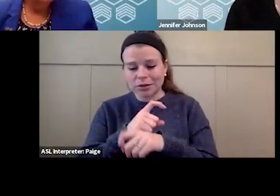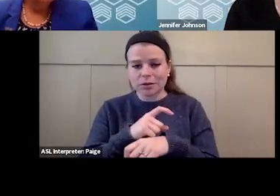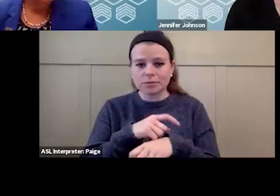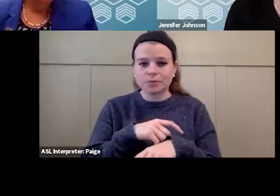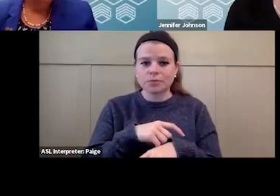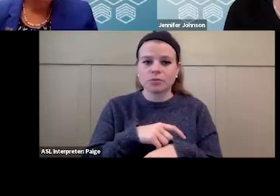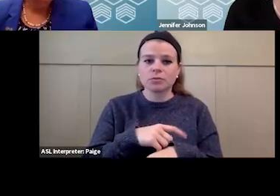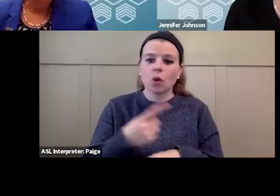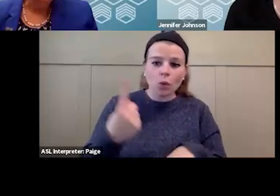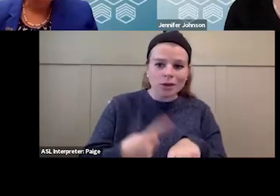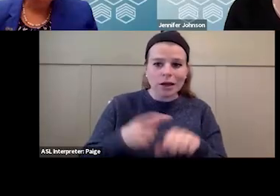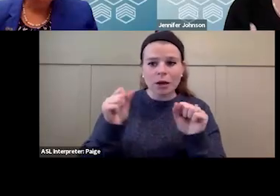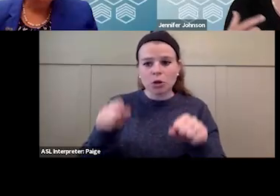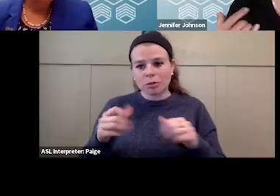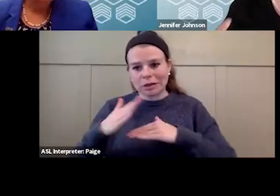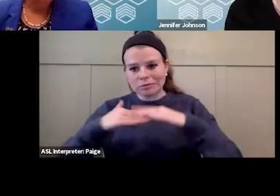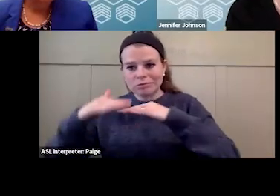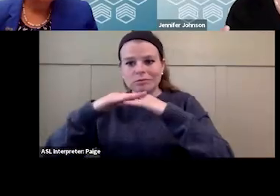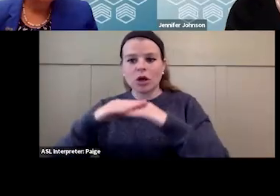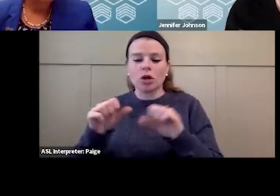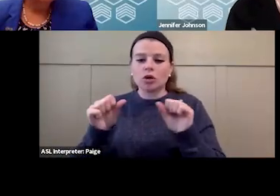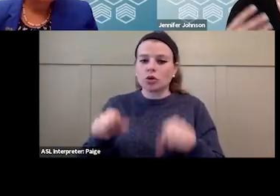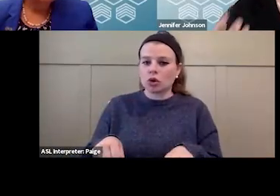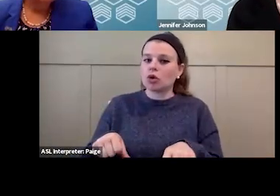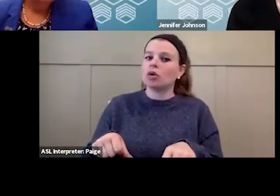make people self-protective, it can make them mistrusting, and it can